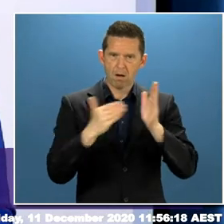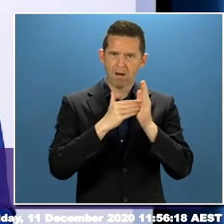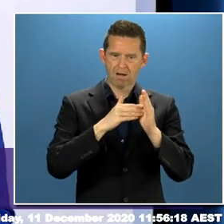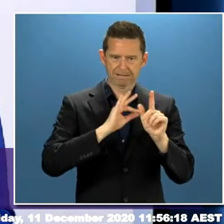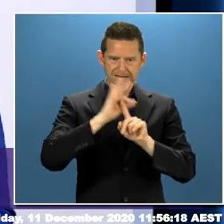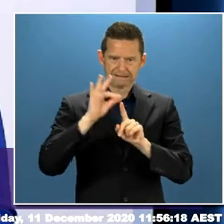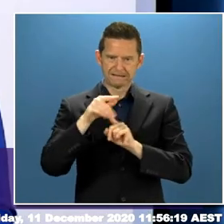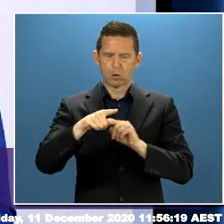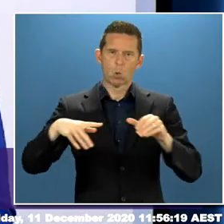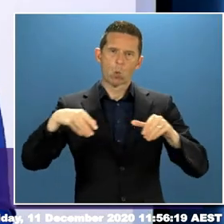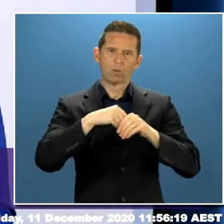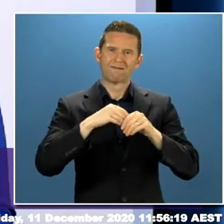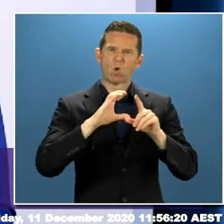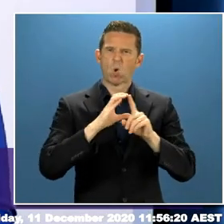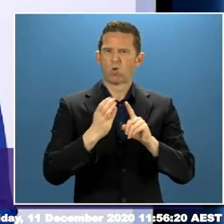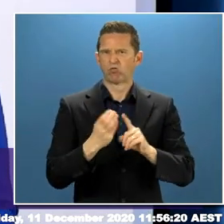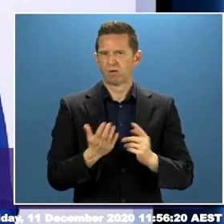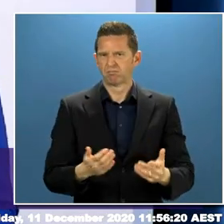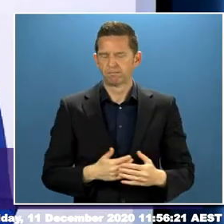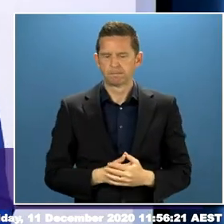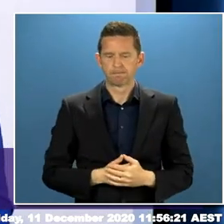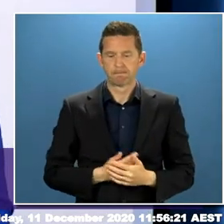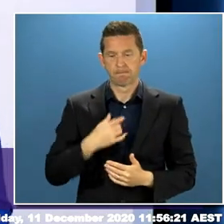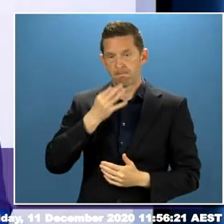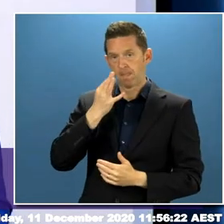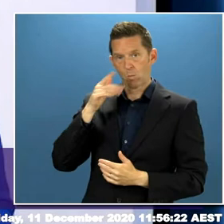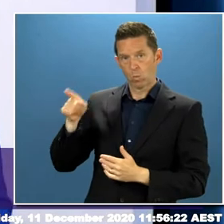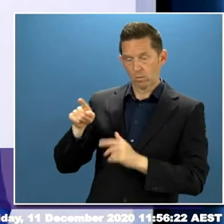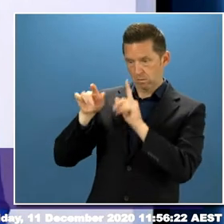And we asked you, when preparing the statement, not to identify any